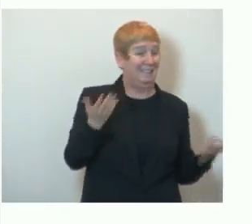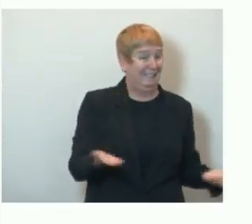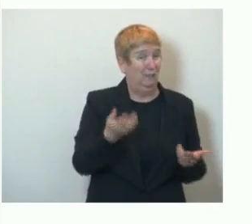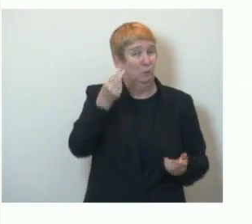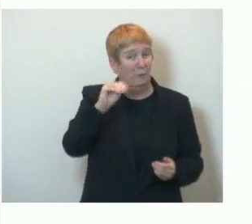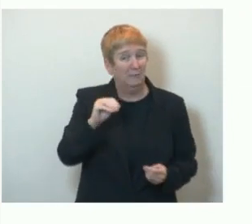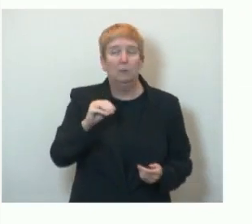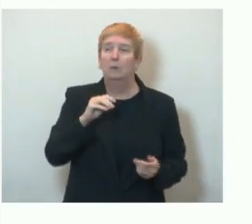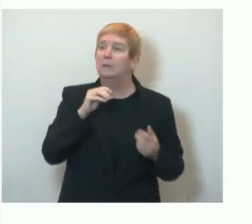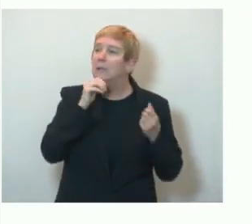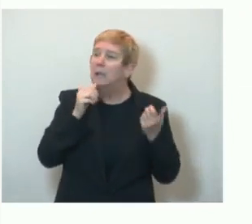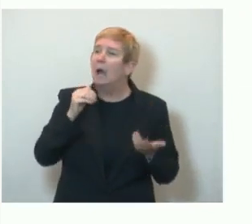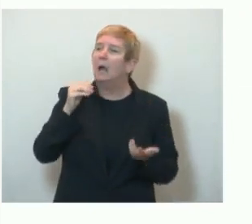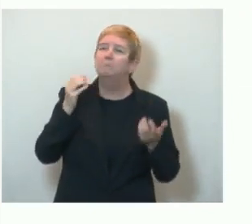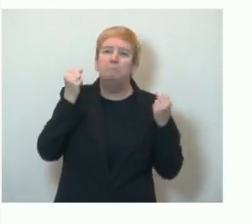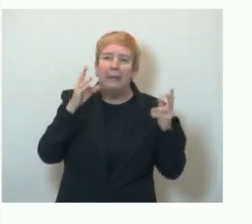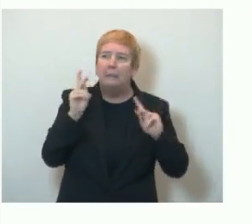THAT NUMBER IS TWO TWO-AND-A-HALF TO THREE-AND-A-HALF.